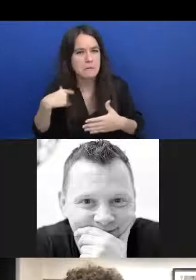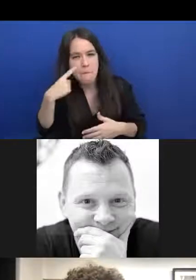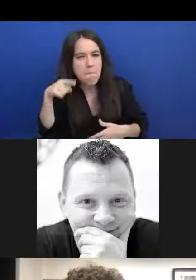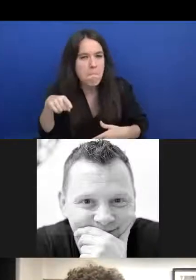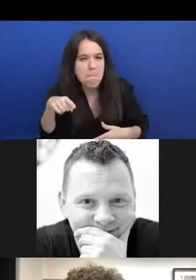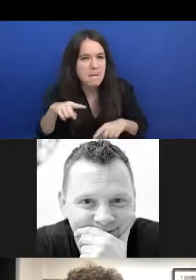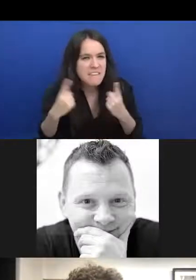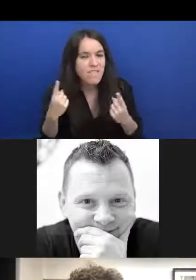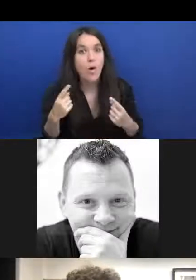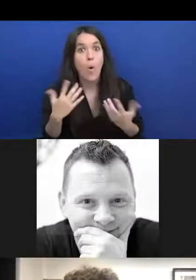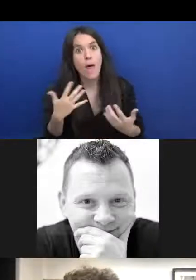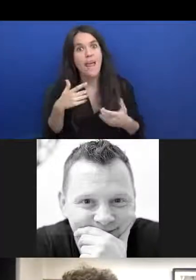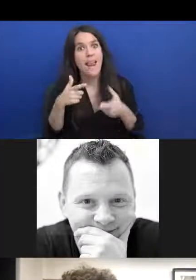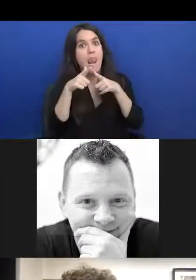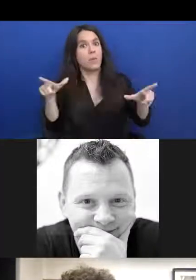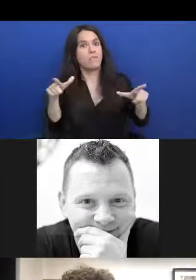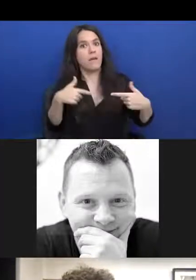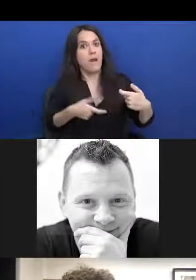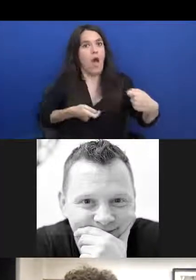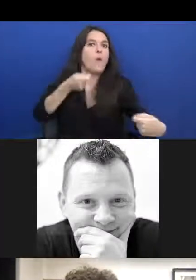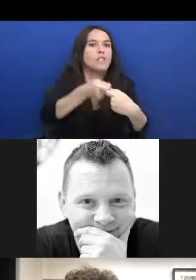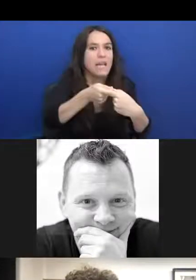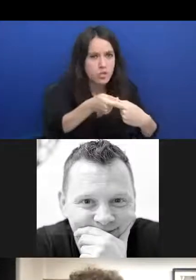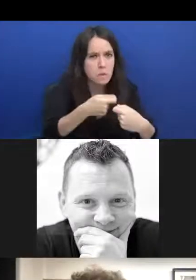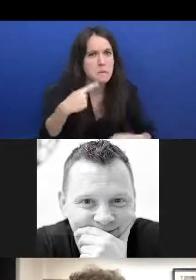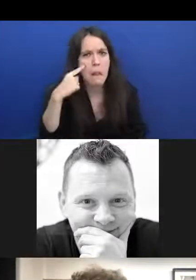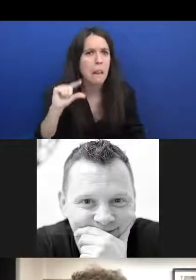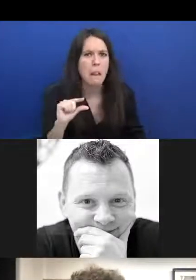sometimes one person would use one language and the other person would use a different language